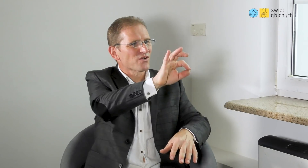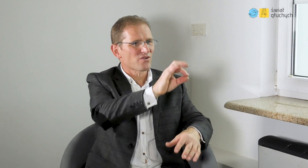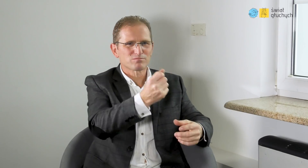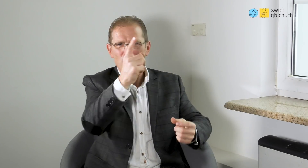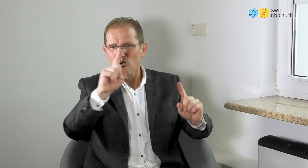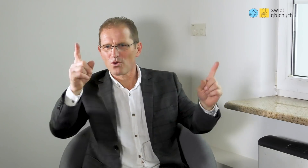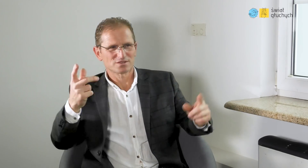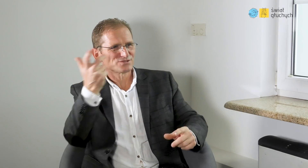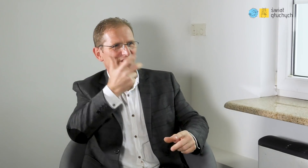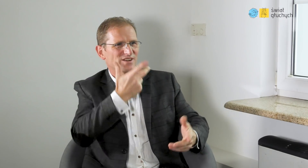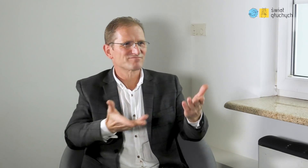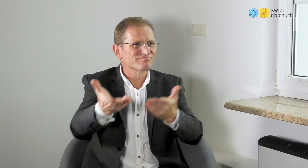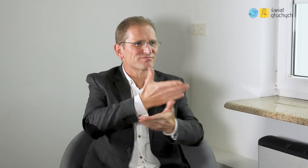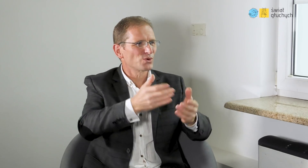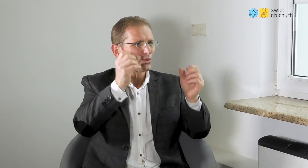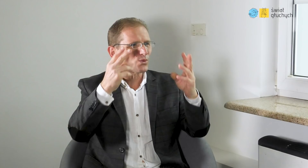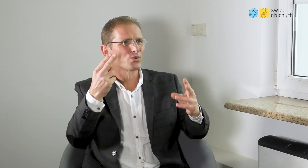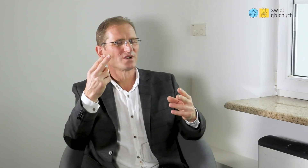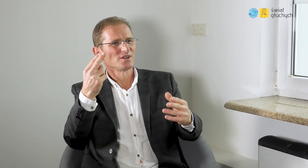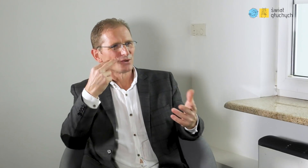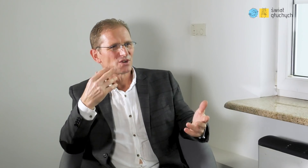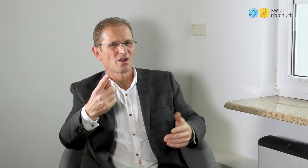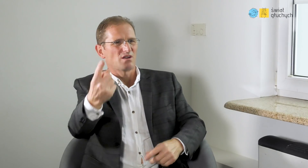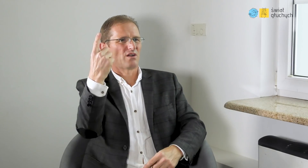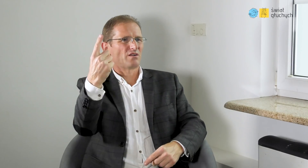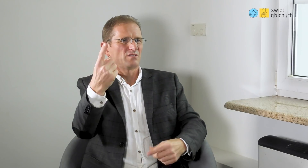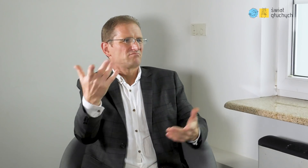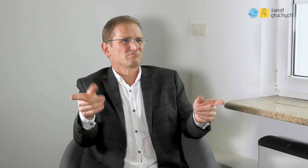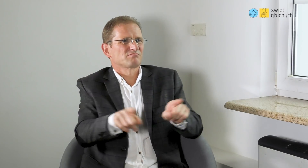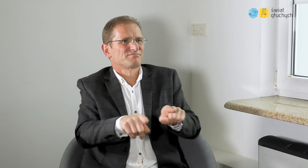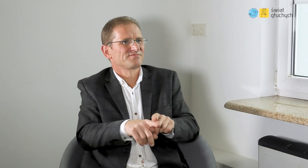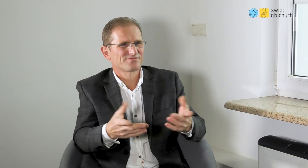Many organizations exchange experiences, initiatives, deaf culture.